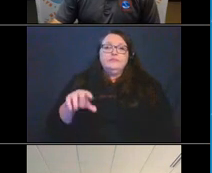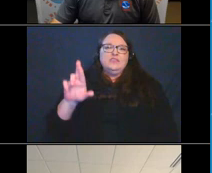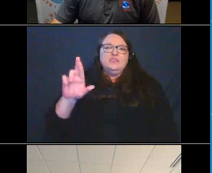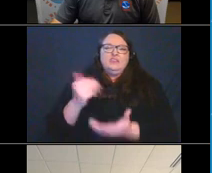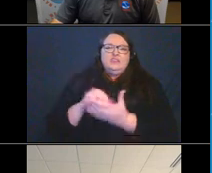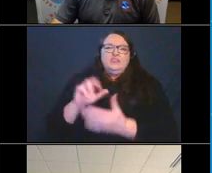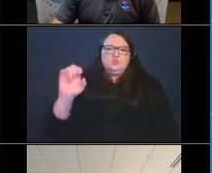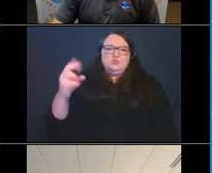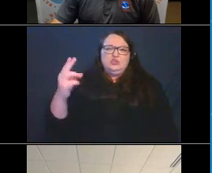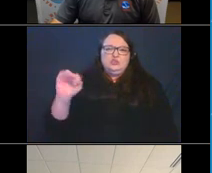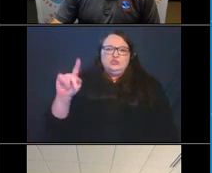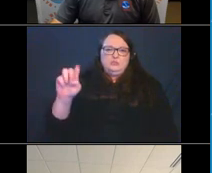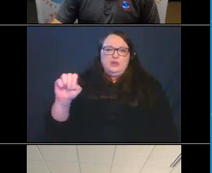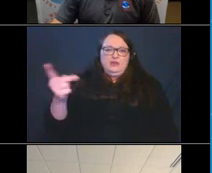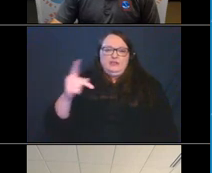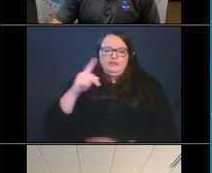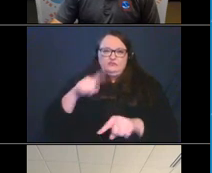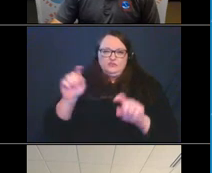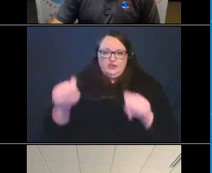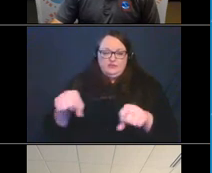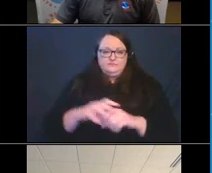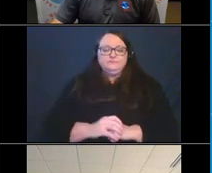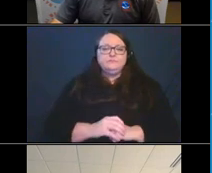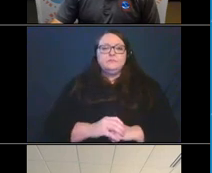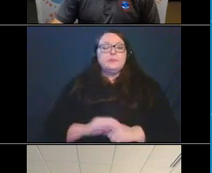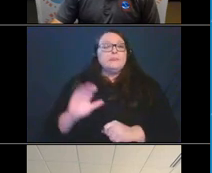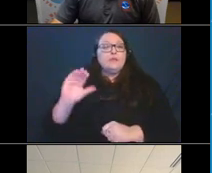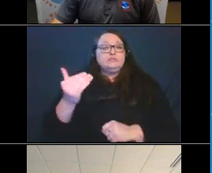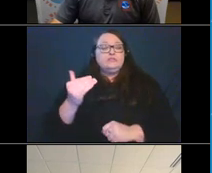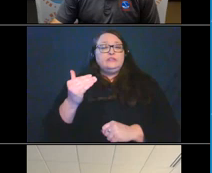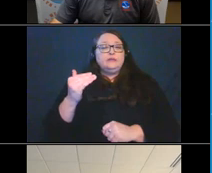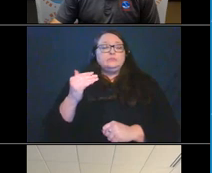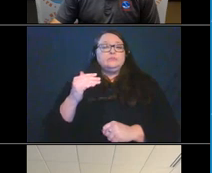in the observed HeatRisk loop it sure seems like the extreme values are still most prevalent along